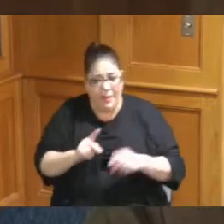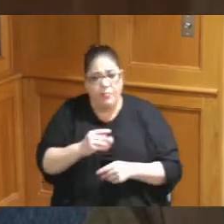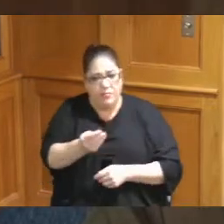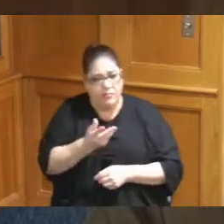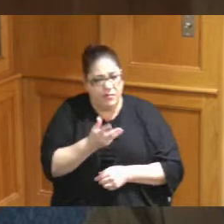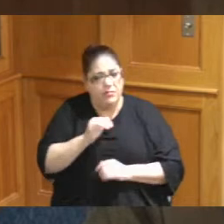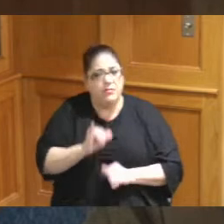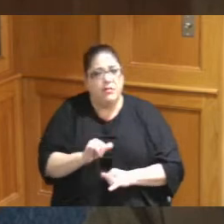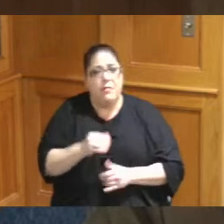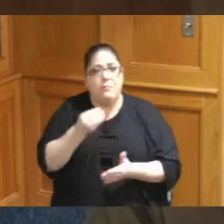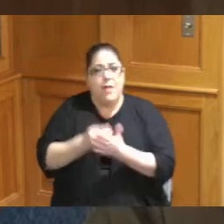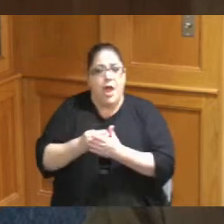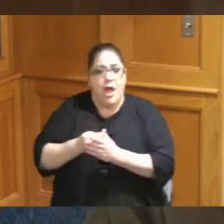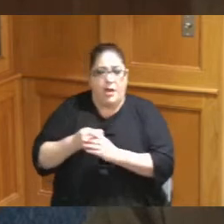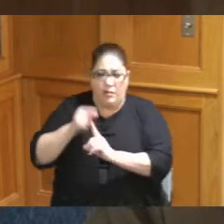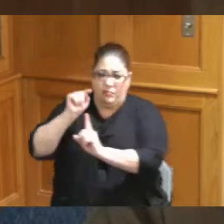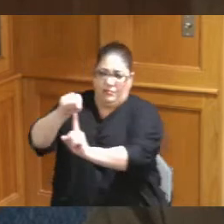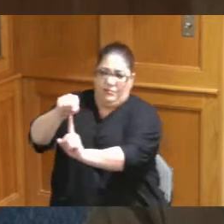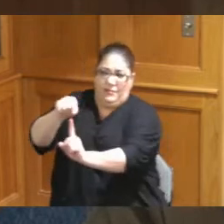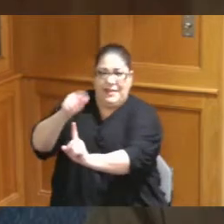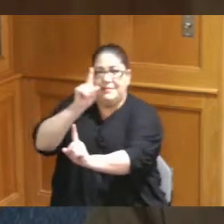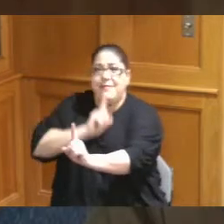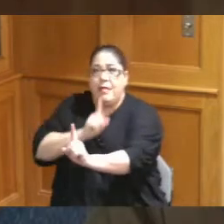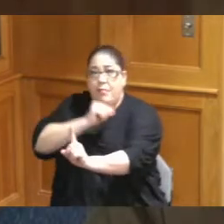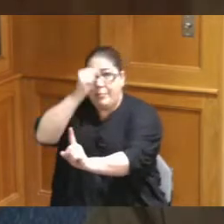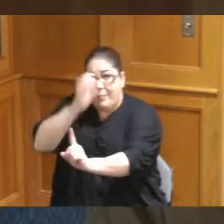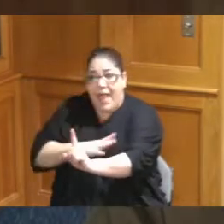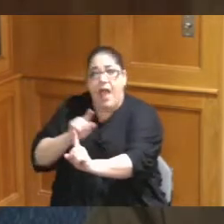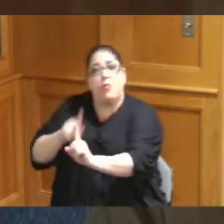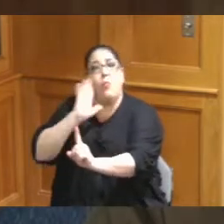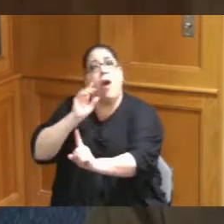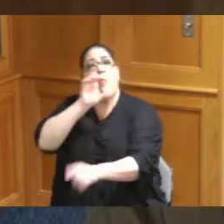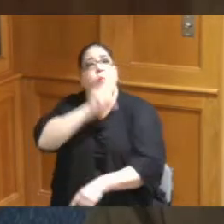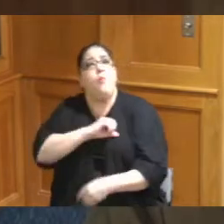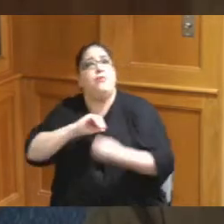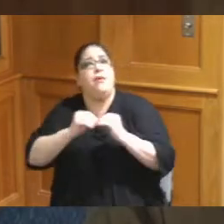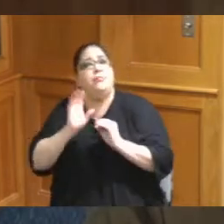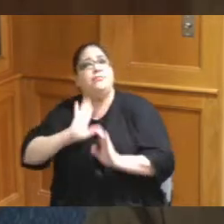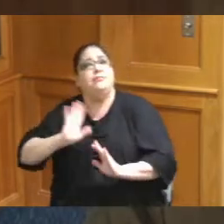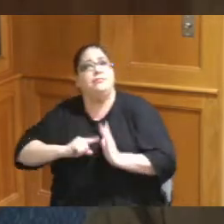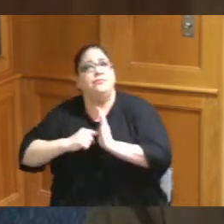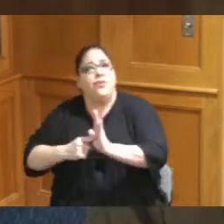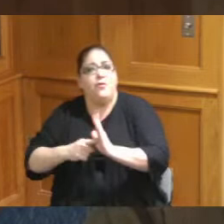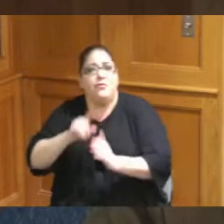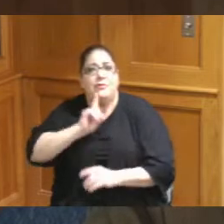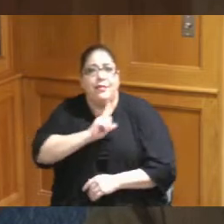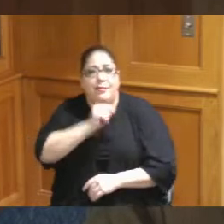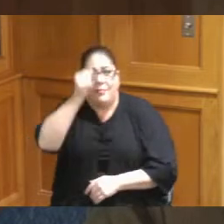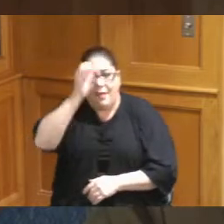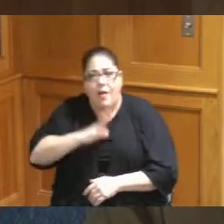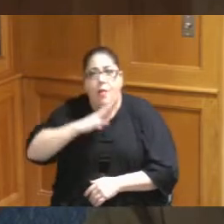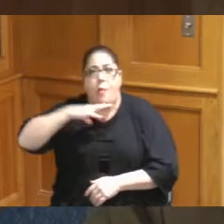so concentrated on single men in the past that this transition is slow moving getting